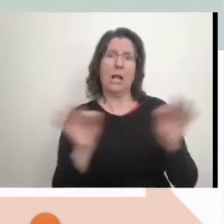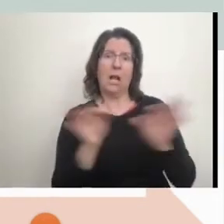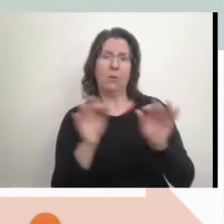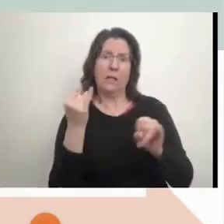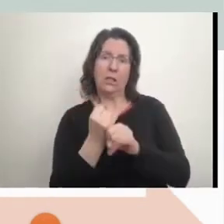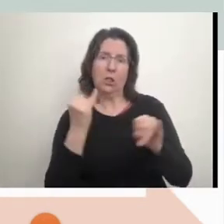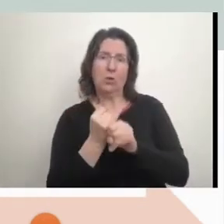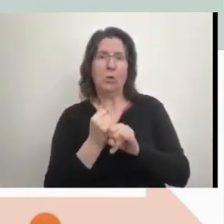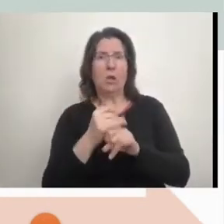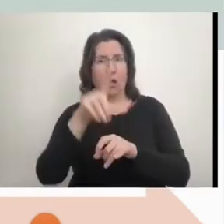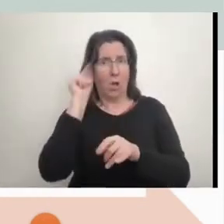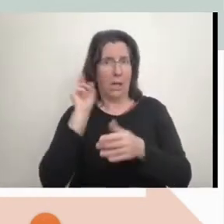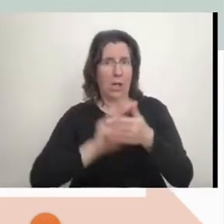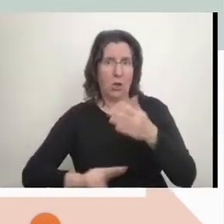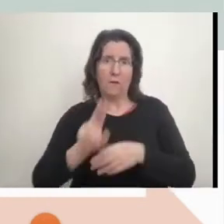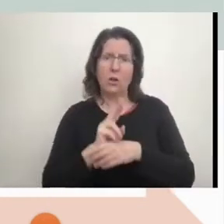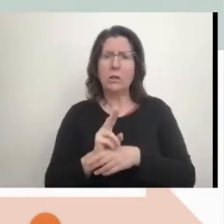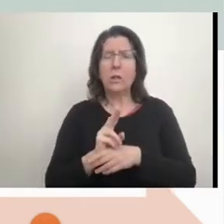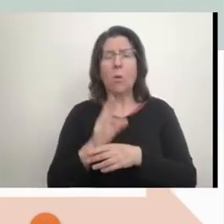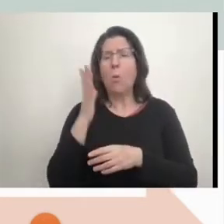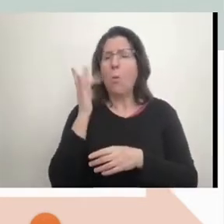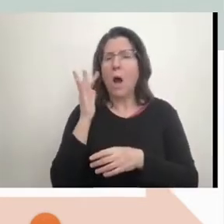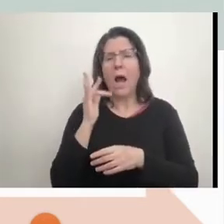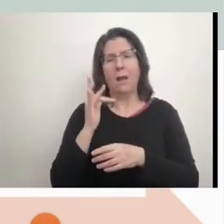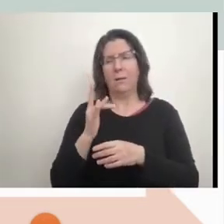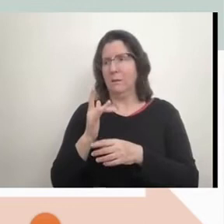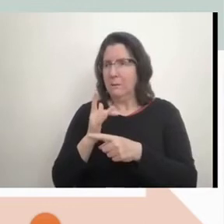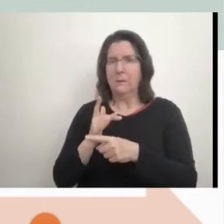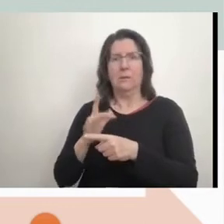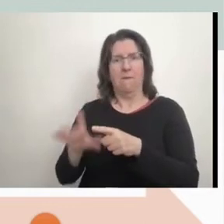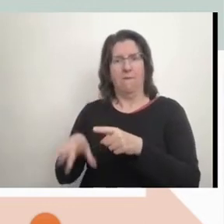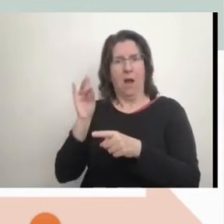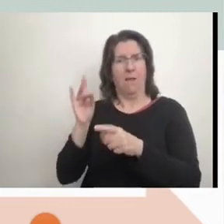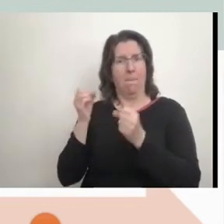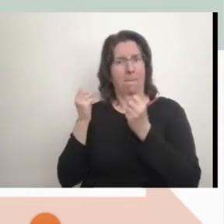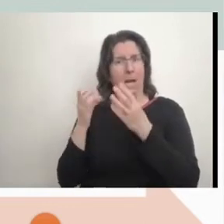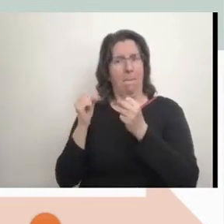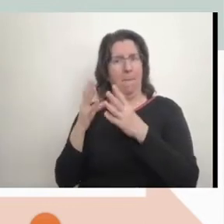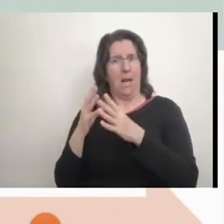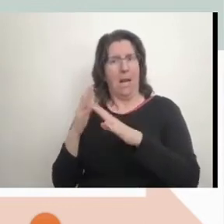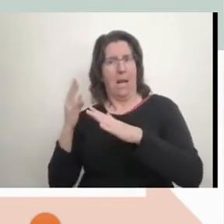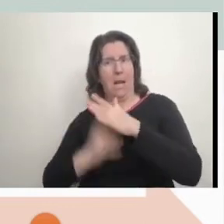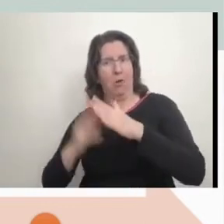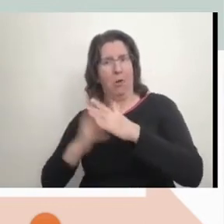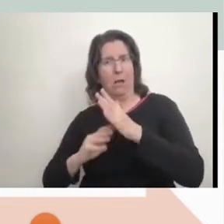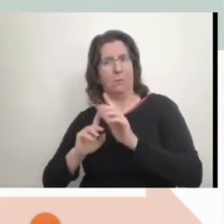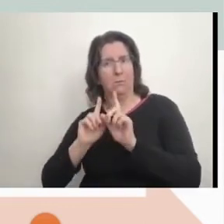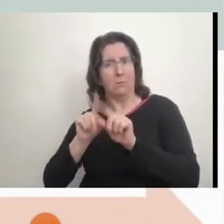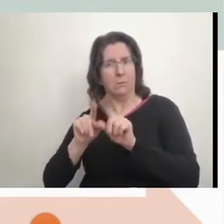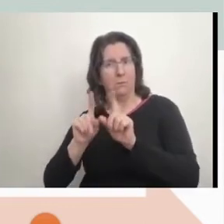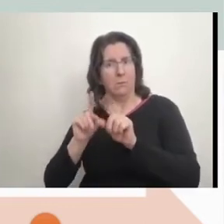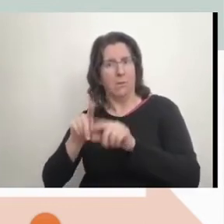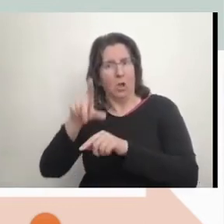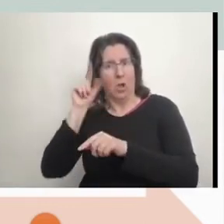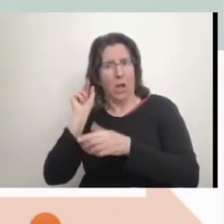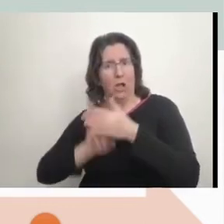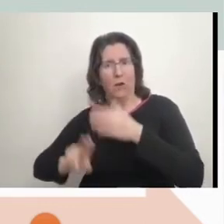Then in 1986 the English Language Institute - ELI - was established at Gallaudet, to focus on the emerging need to work